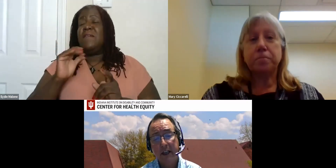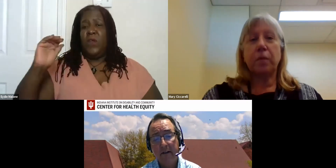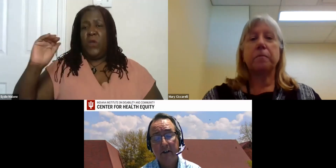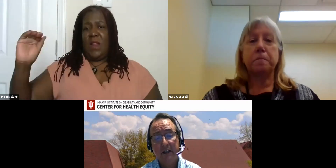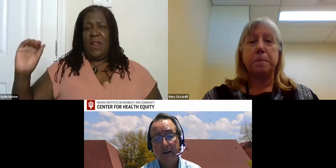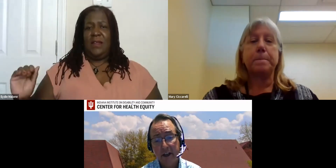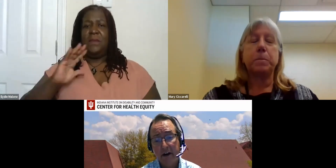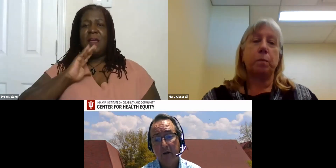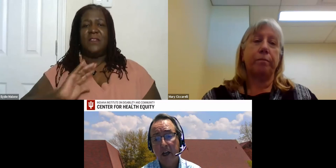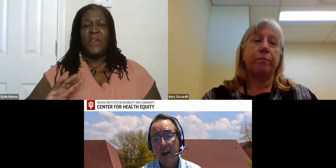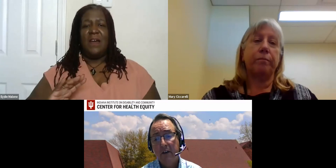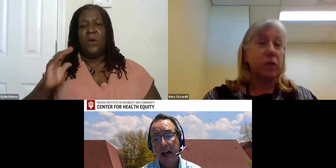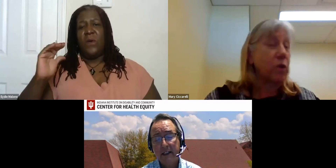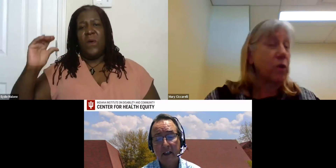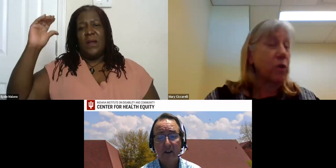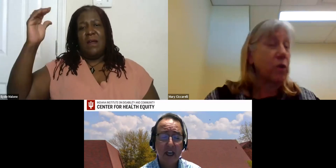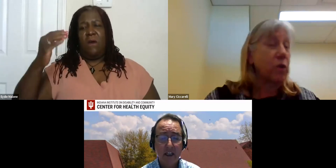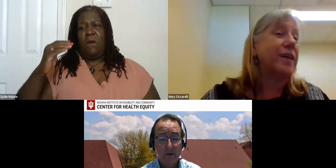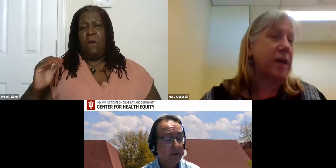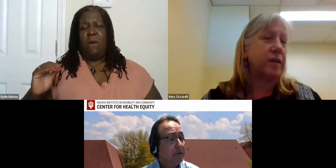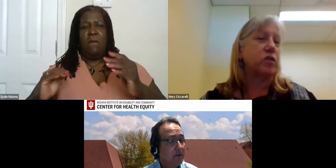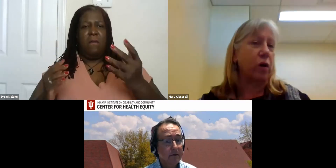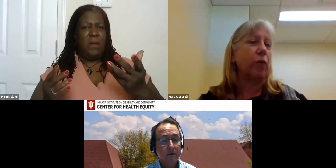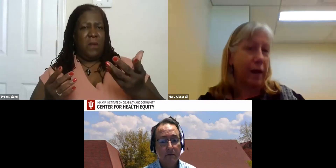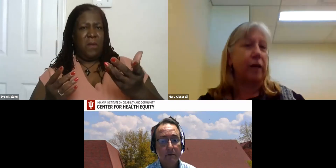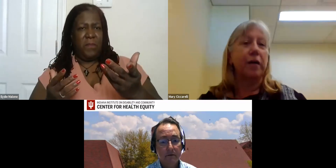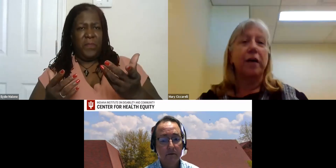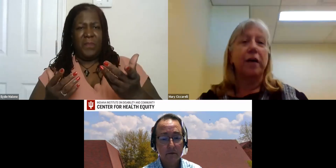the average 11 year old? DR. MARY CICCARELLI: As I tried to answer already,